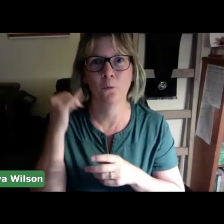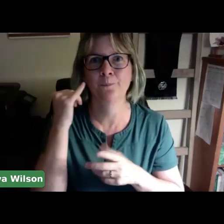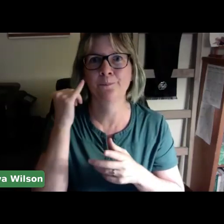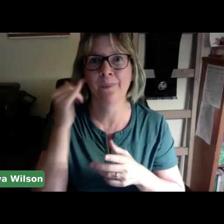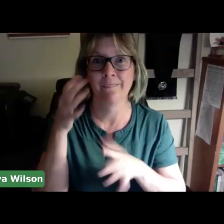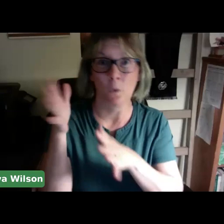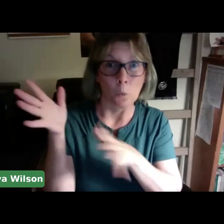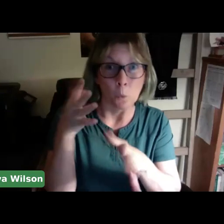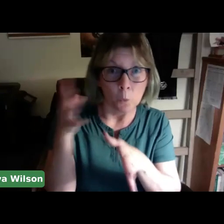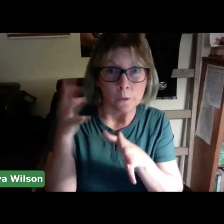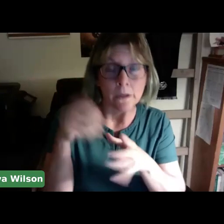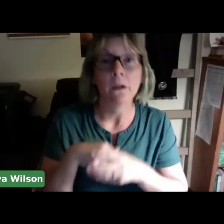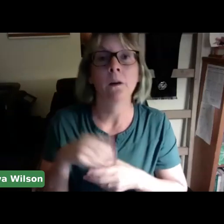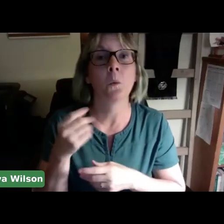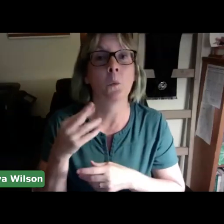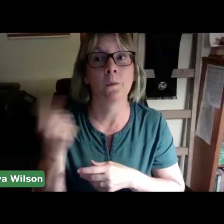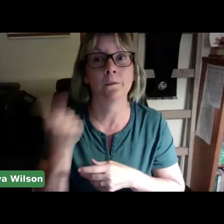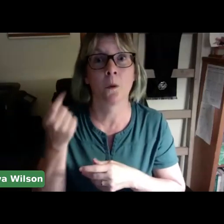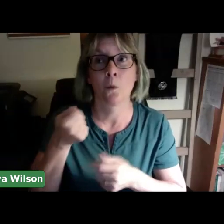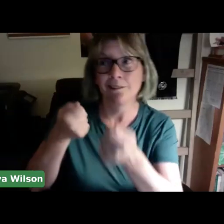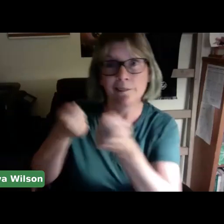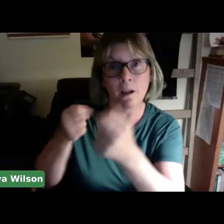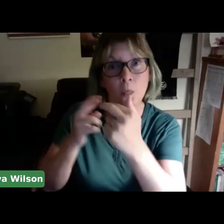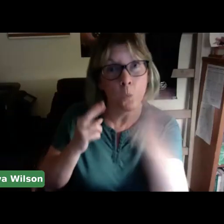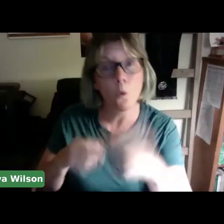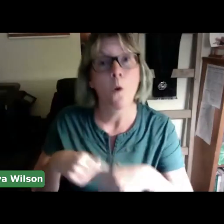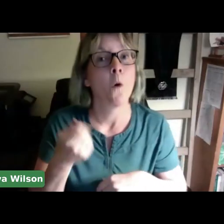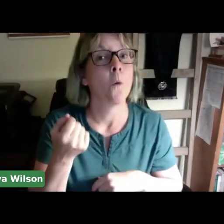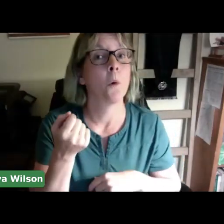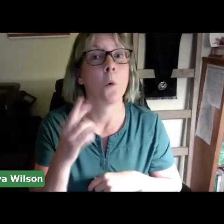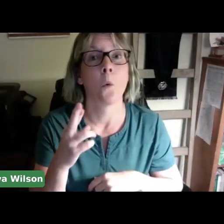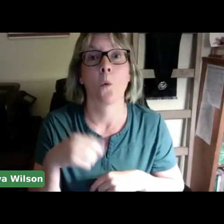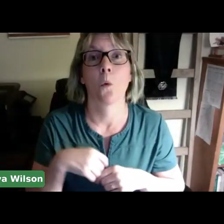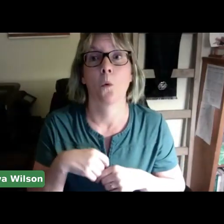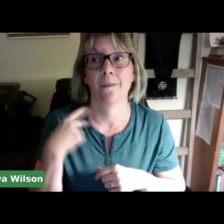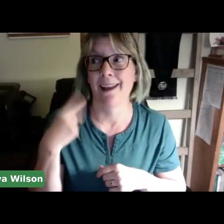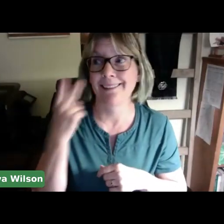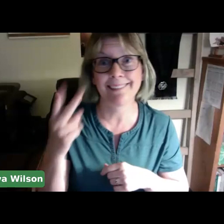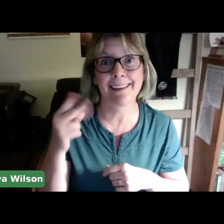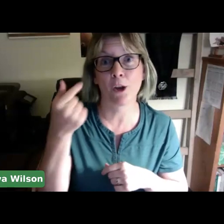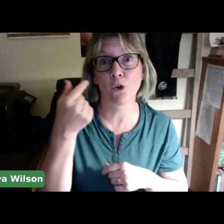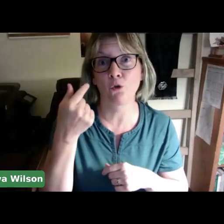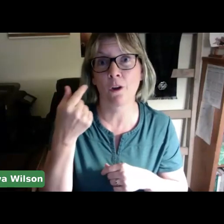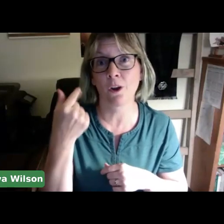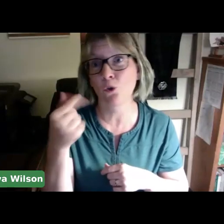So I pick up on things quite quickly if there's a slight breeze. Or somebody pulls the rope lately.